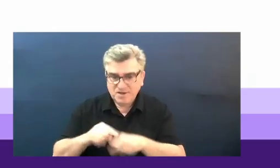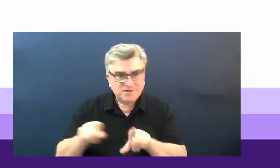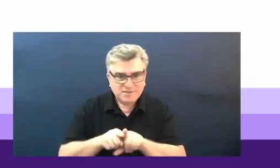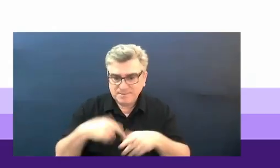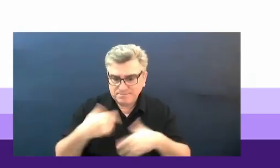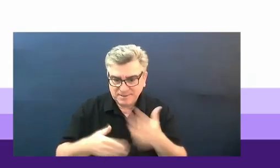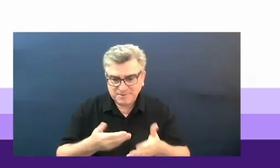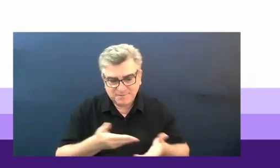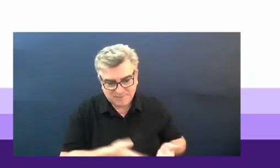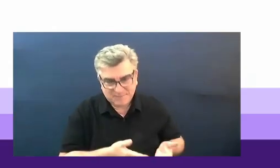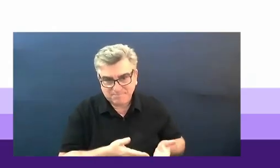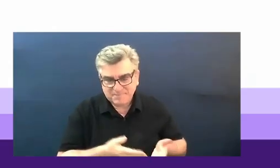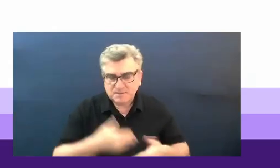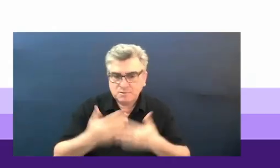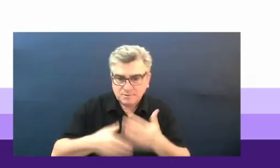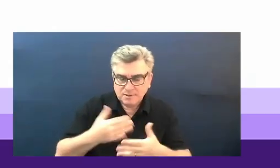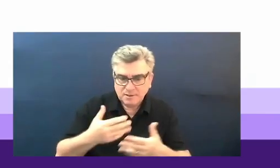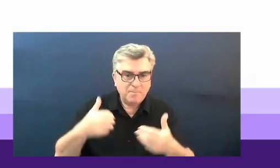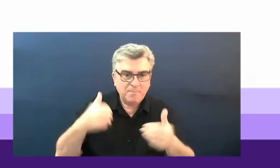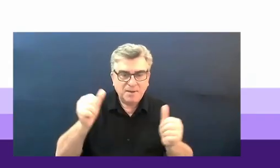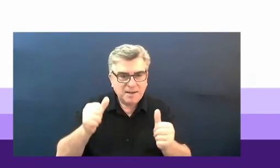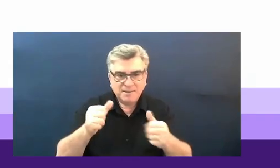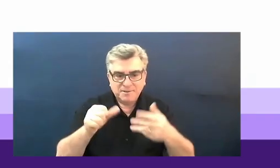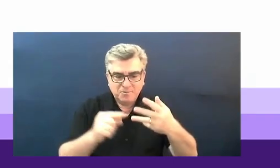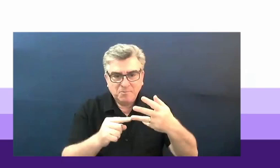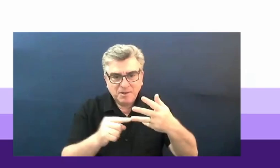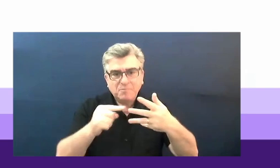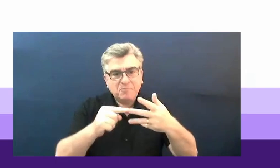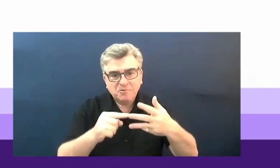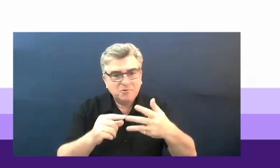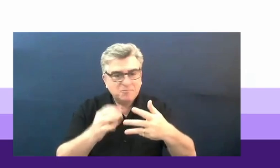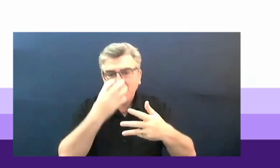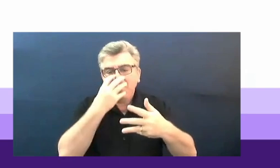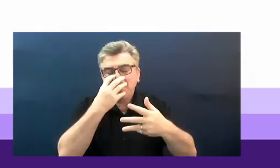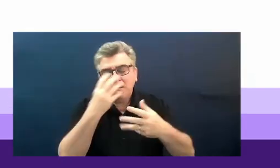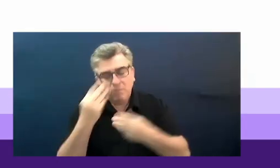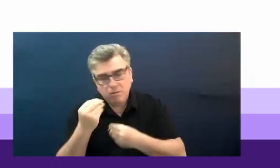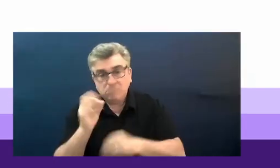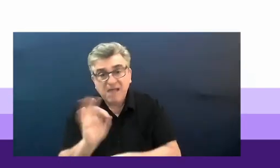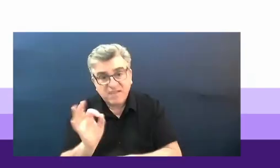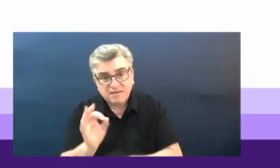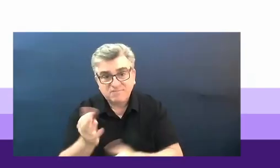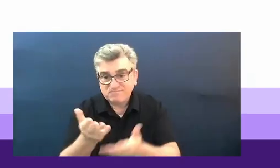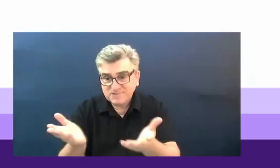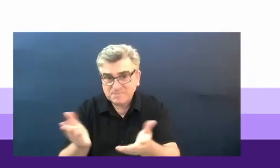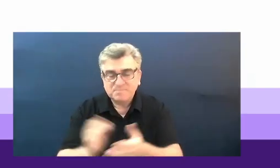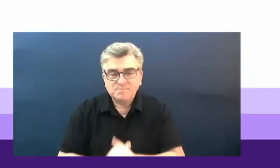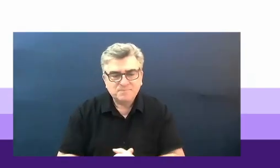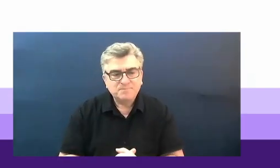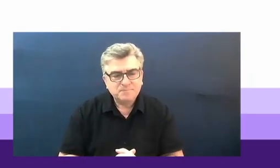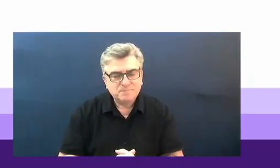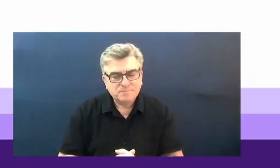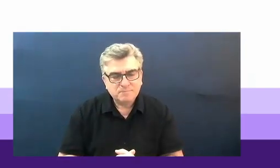blood tests without any sedation at all. What does this experience tell us around